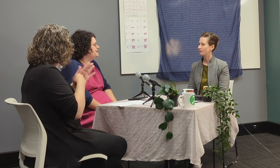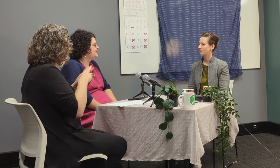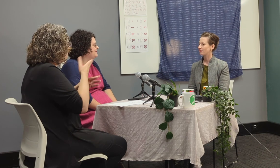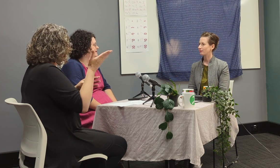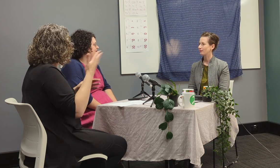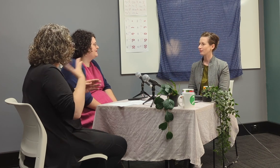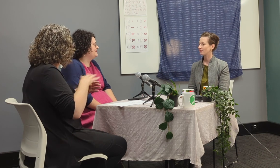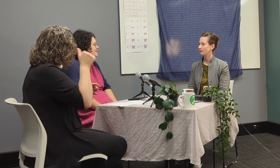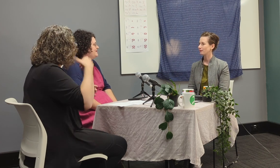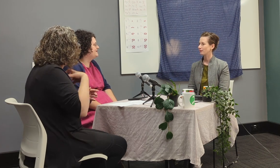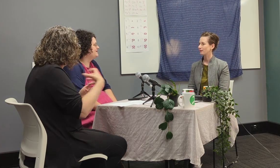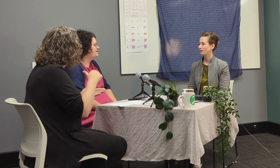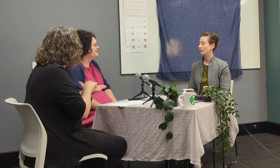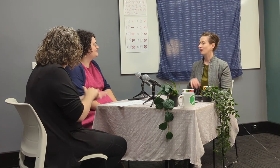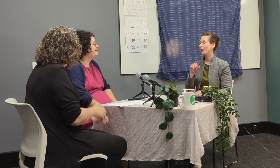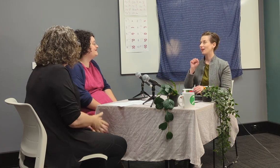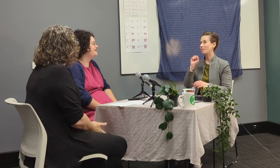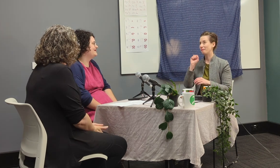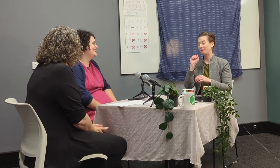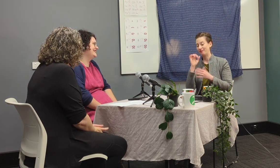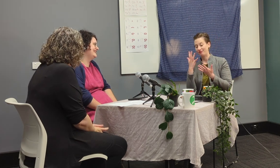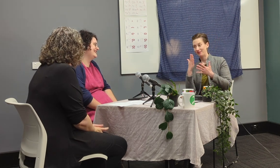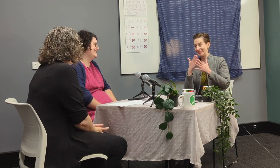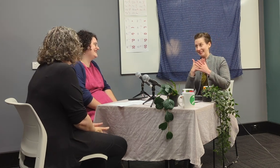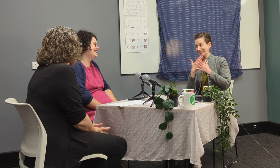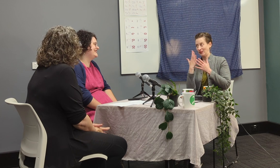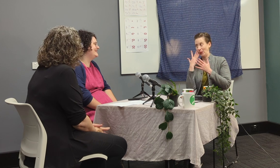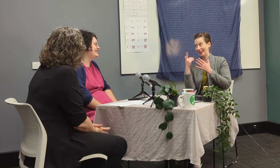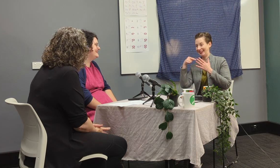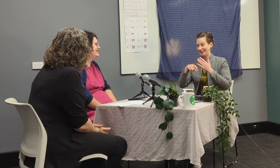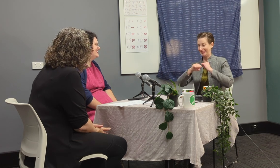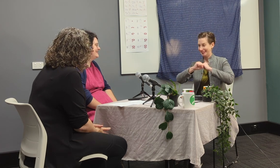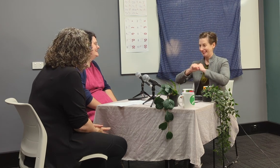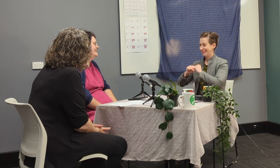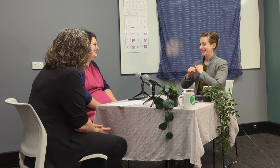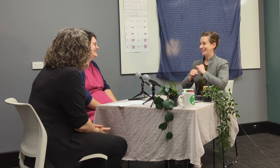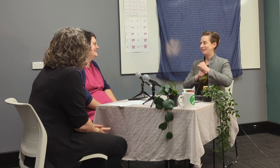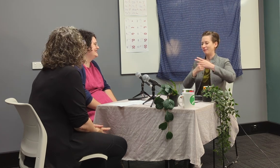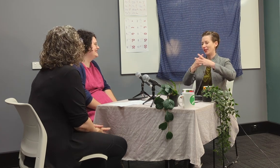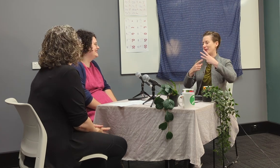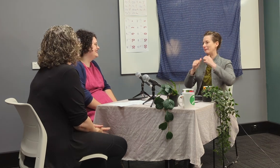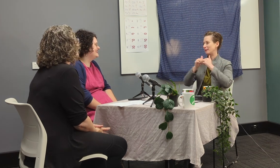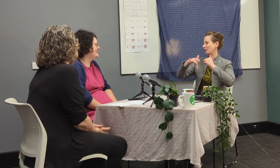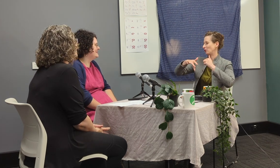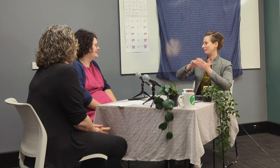wanna learn more. H: Yes, well, it depends when this episode’s going to air if those papers are published